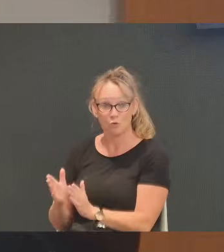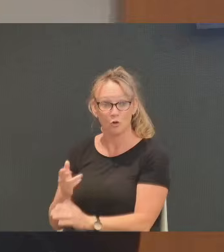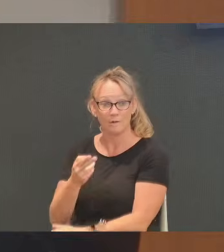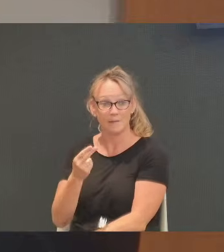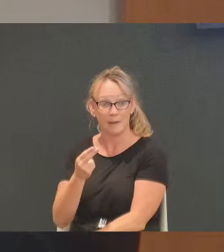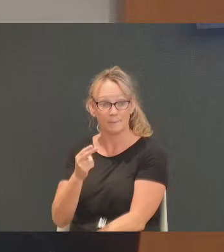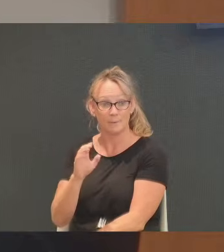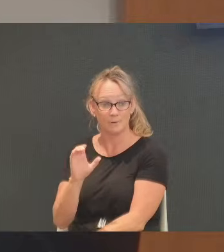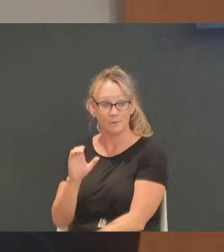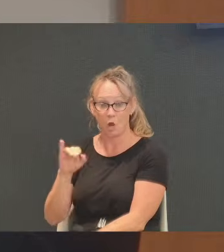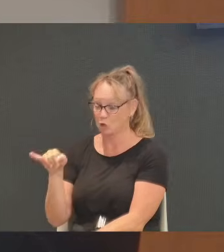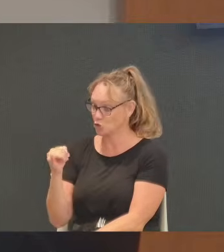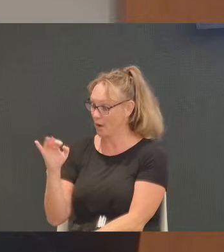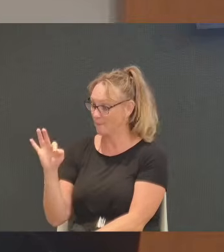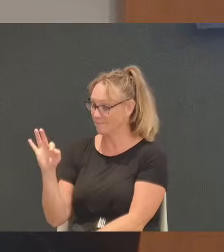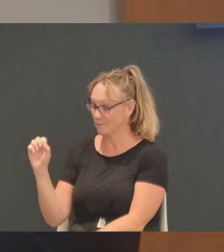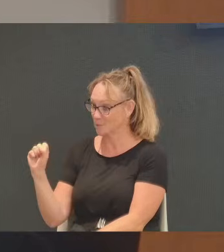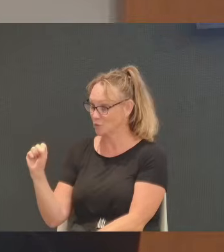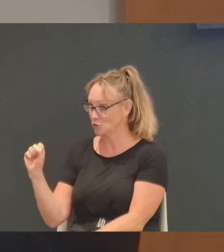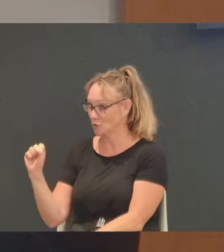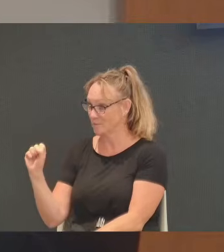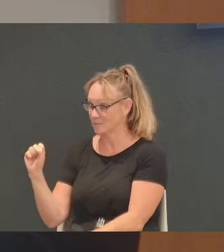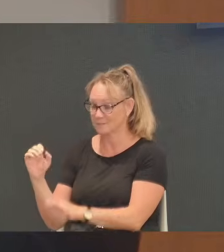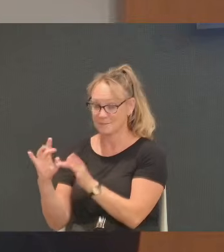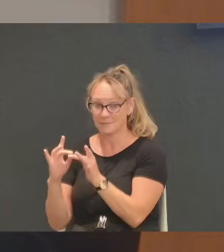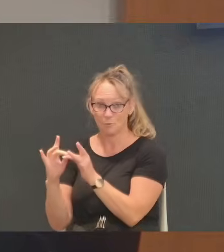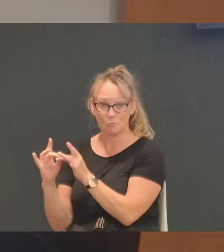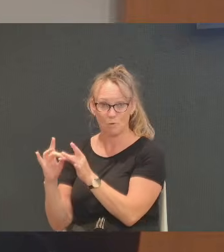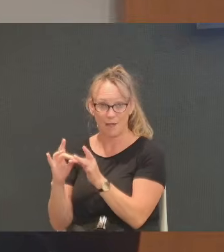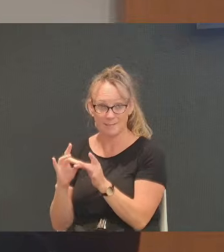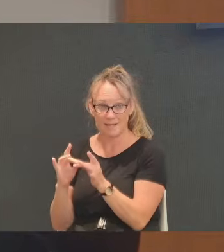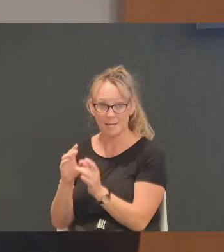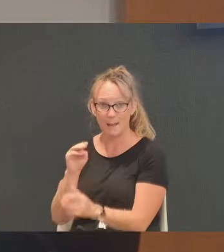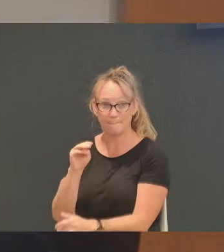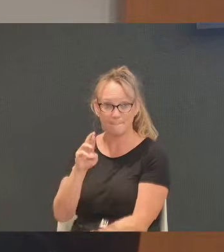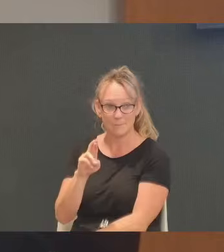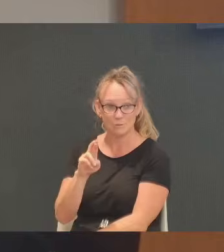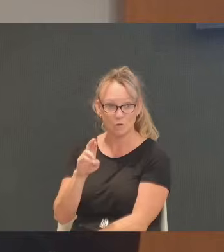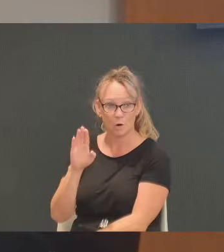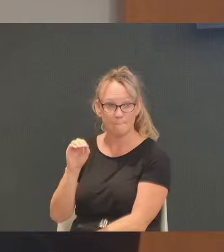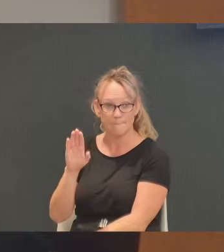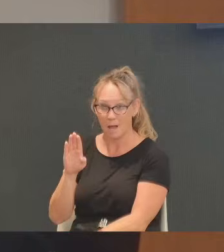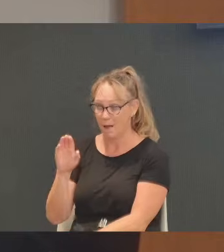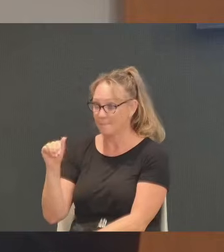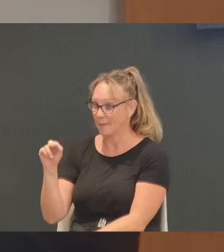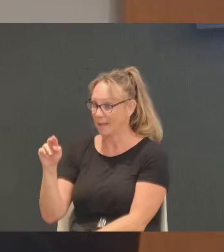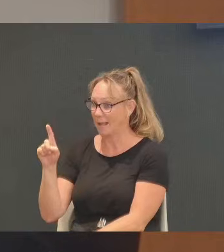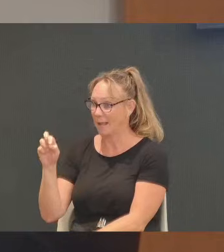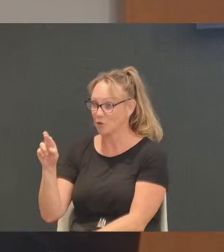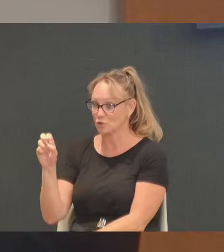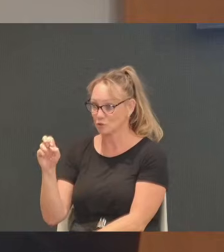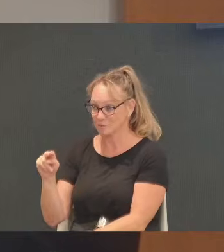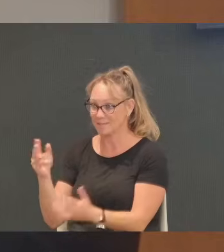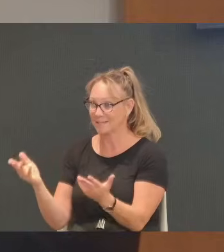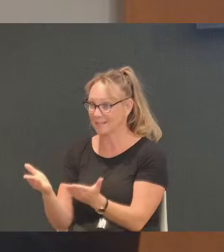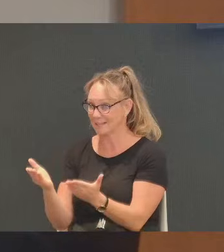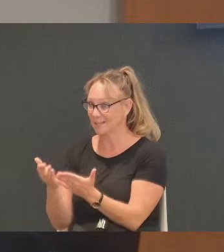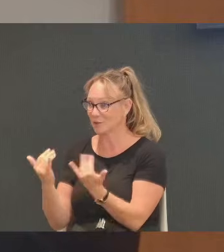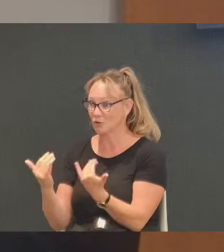and Family Services related to Mr. Bob Anderson who is here with us this evening. Um, we've been,